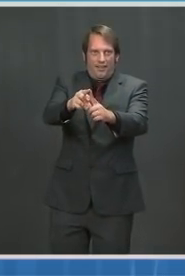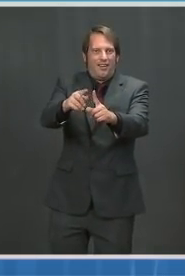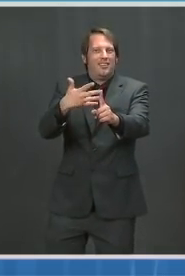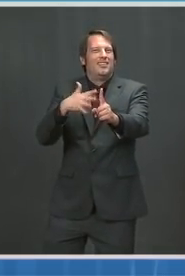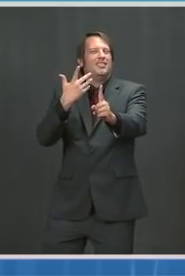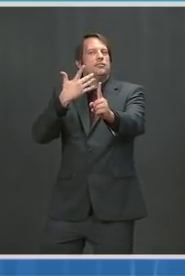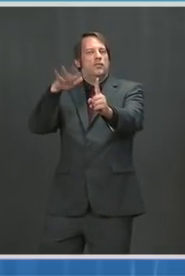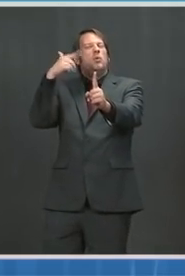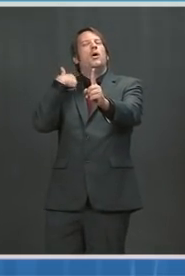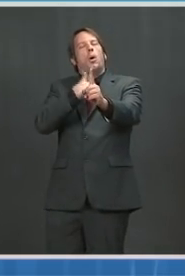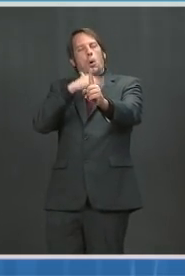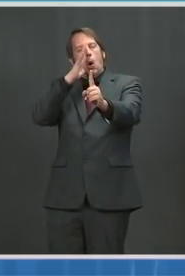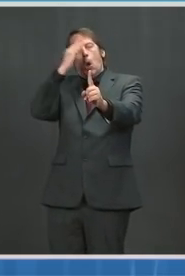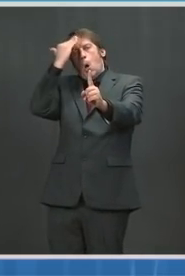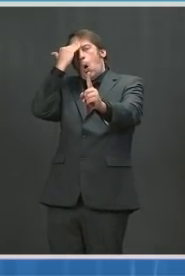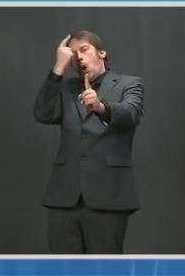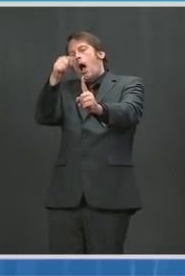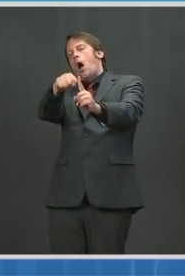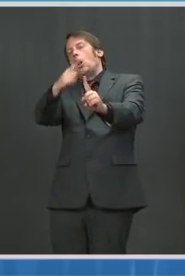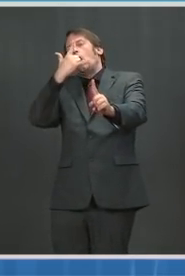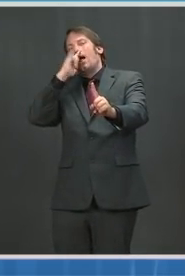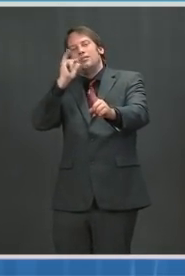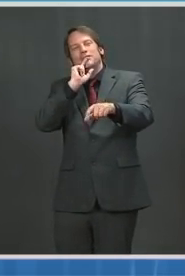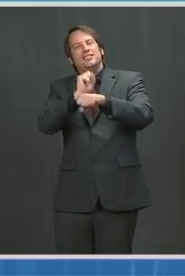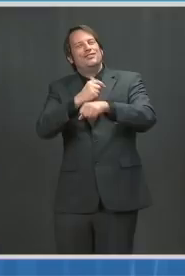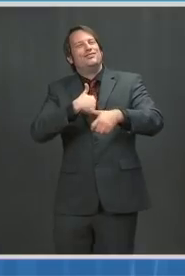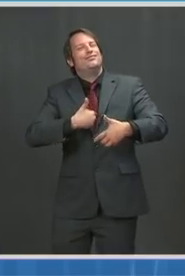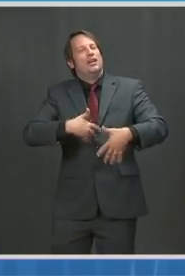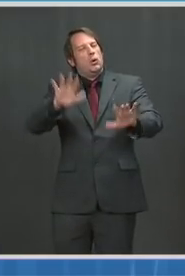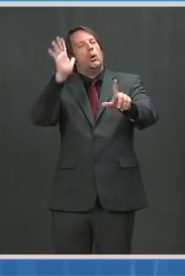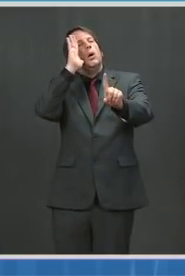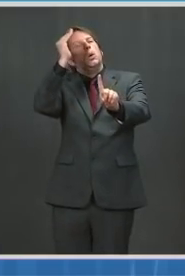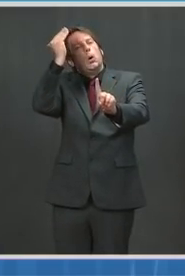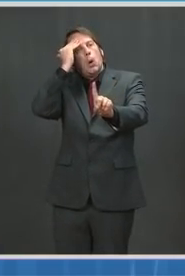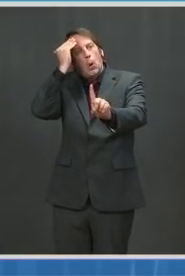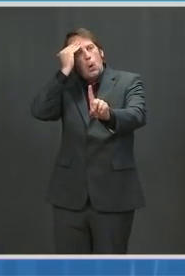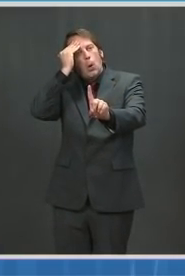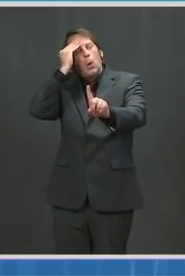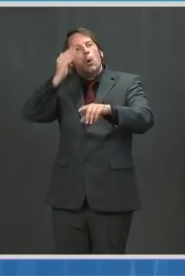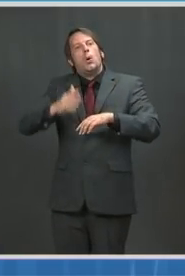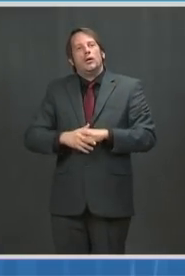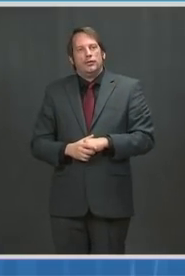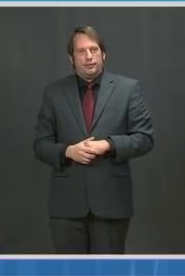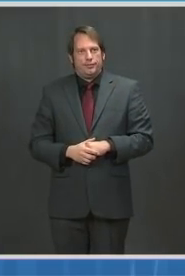stepwise, much, much more towards what we consider approaching a degree of normality,